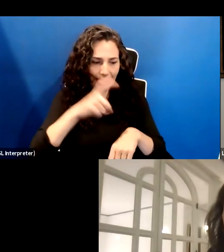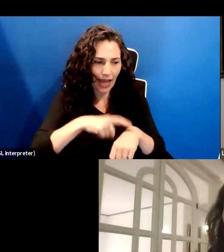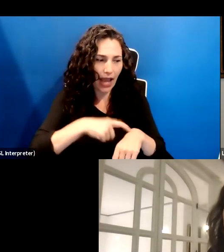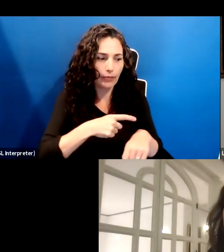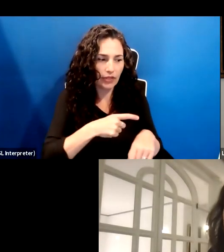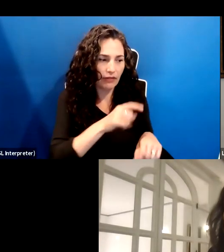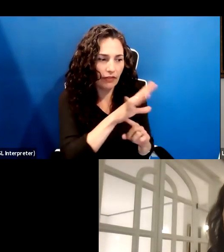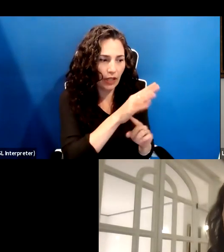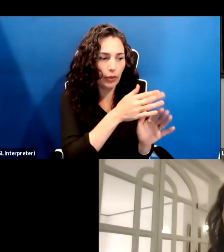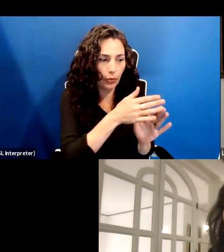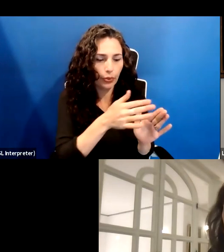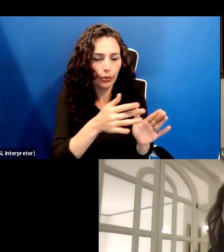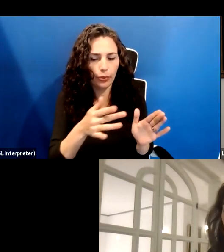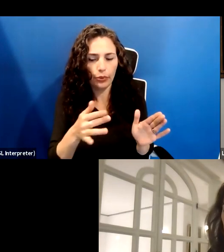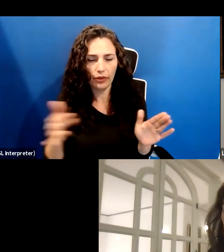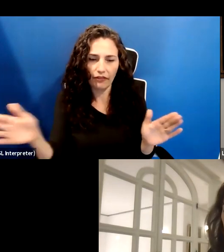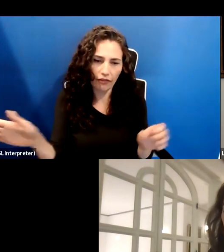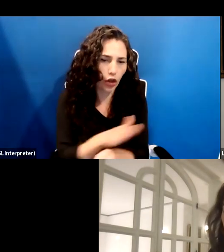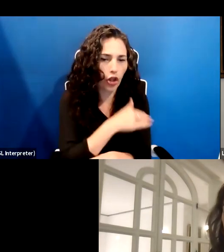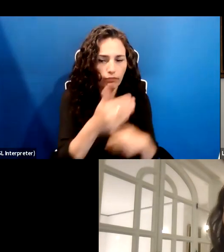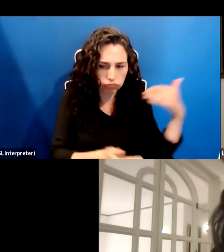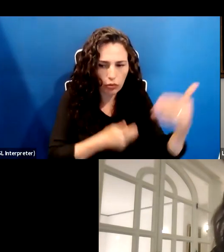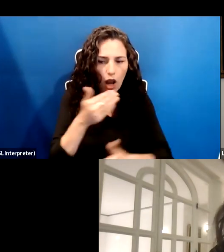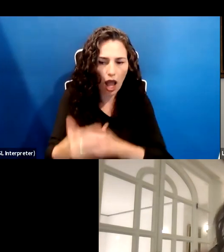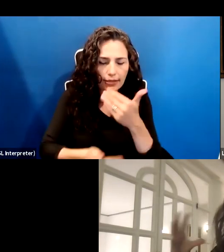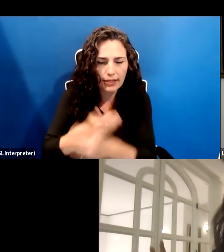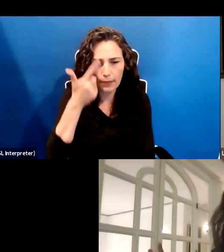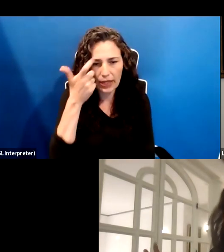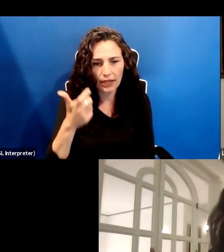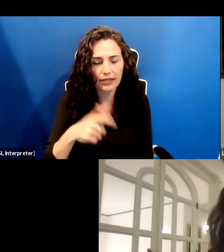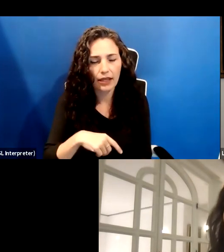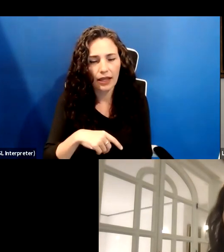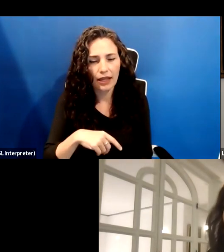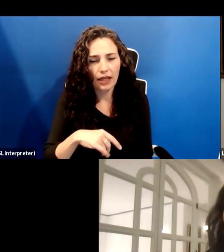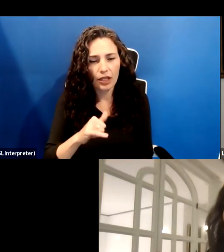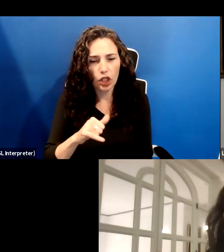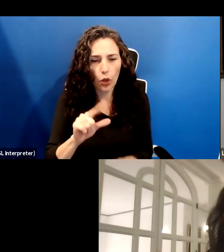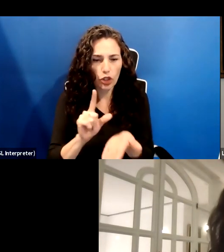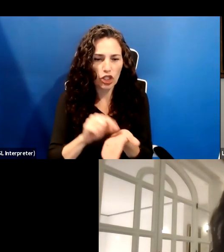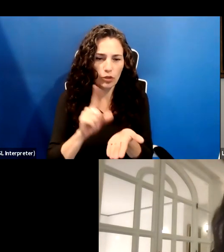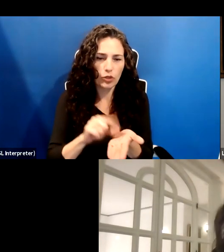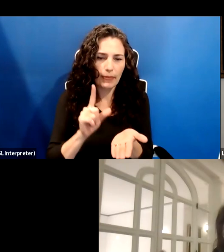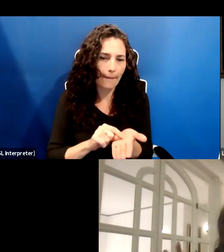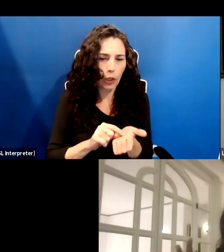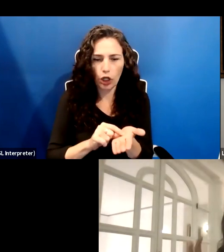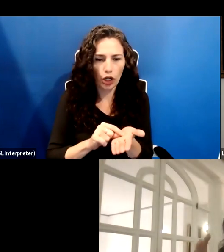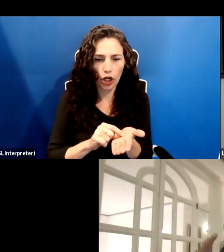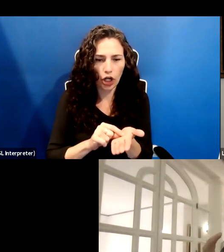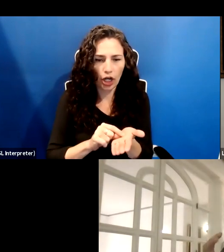it made it seem when these big headlines came out and you